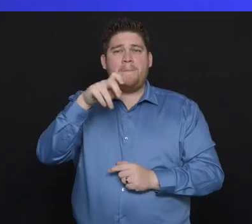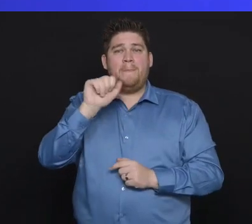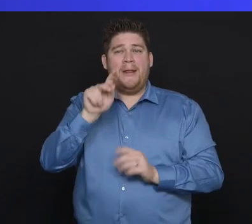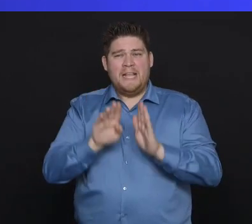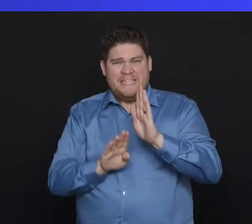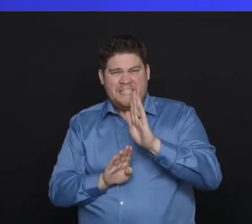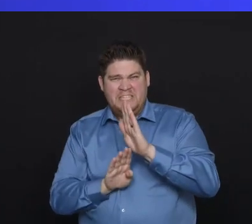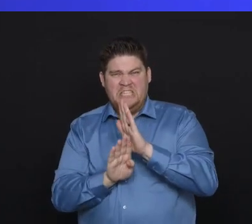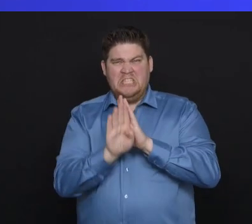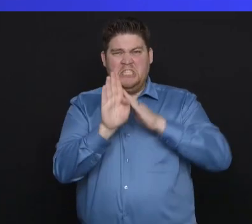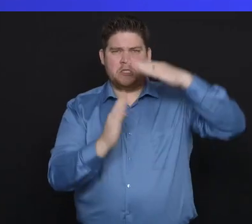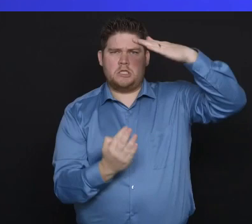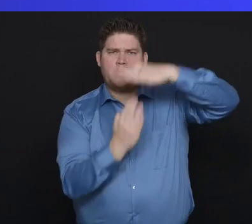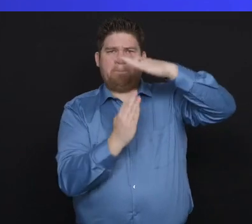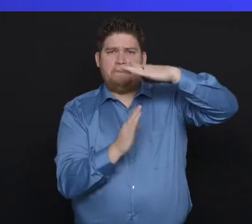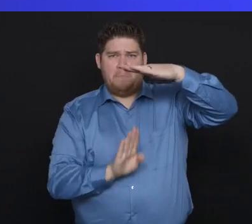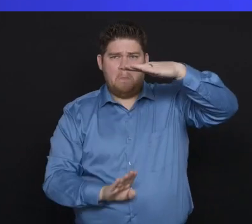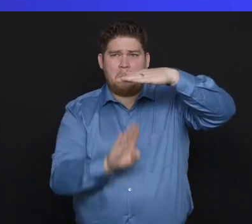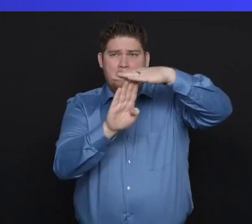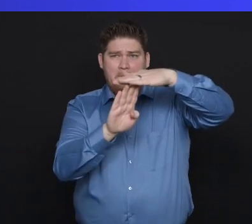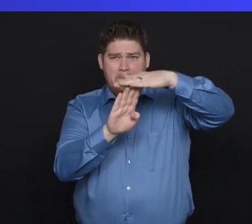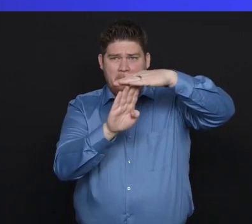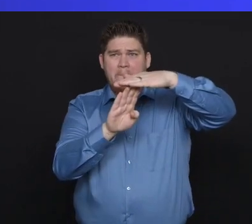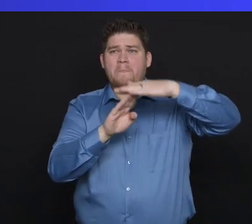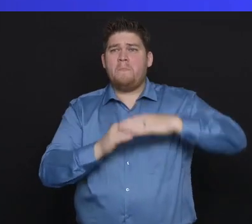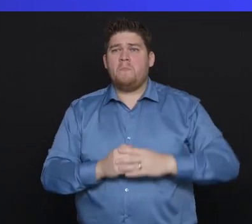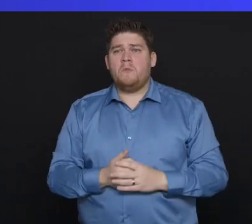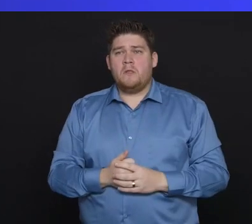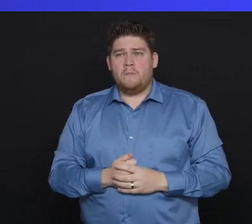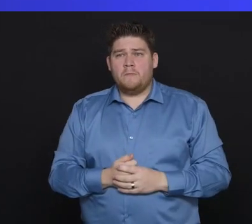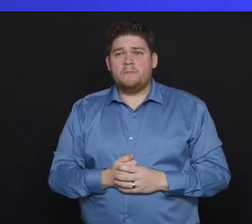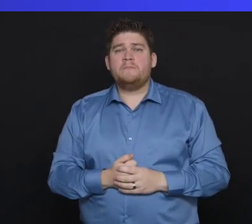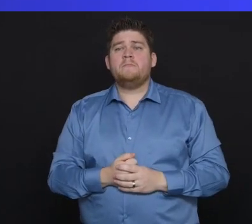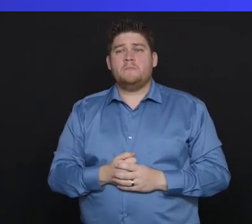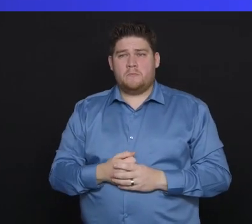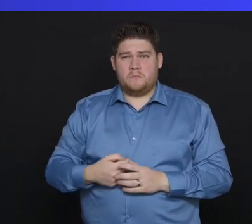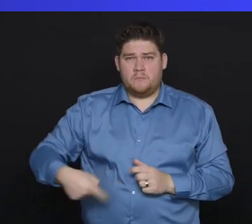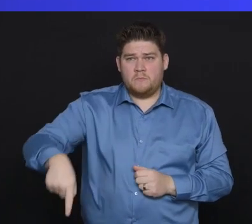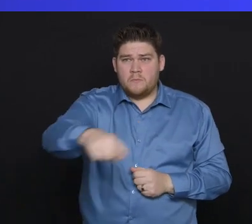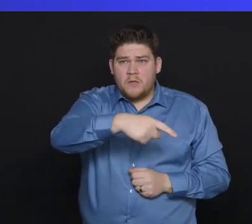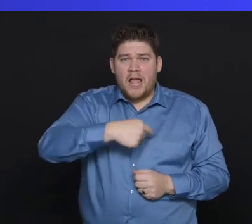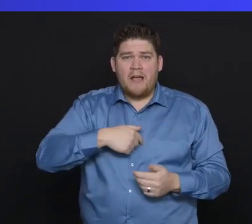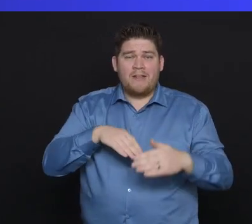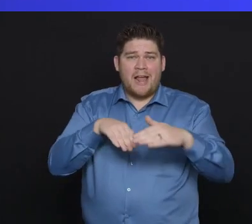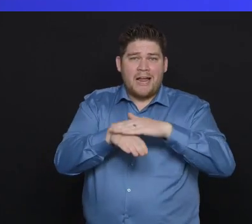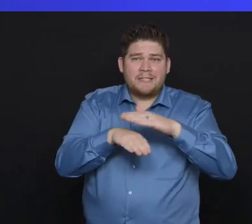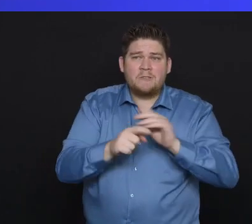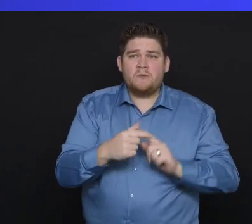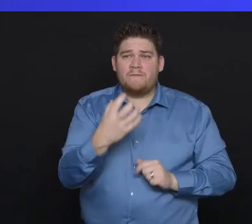this pandemic in British Columbia that people will have access to the ventilators, to the beds, and to the staff that they will require.